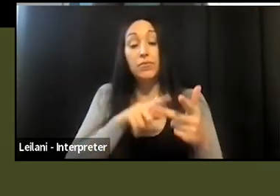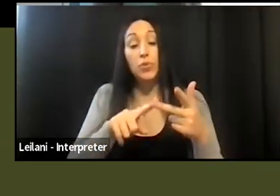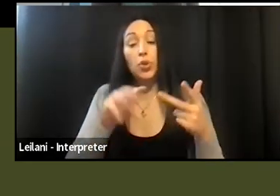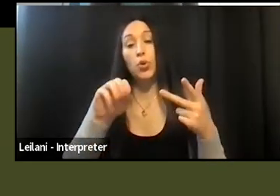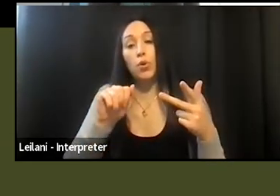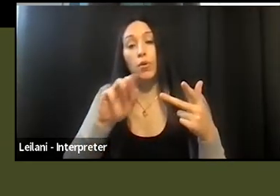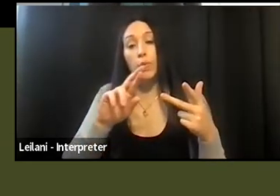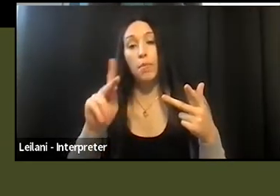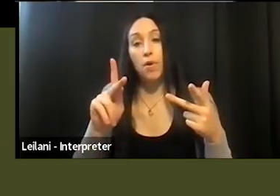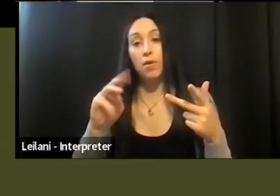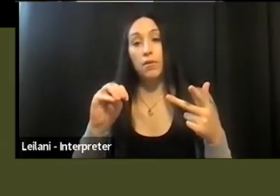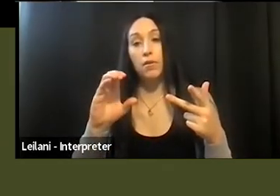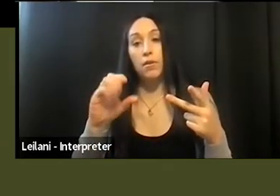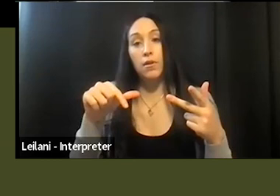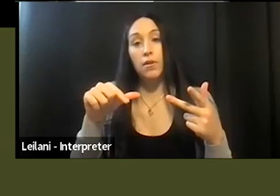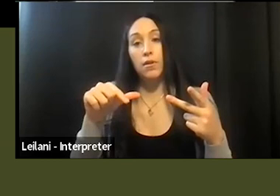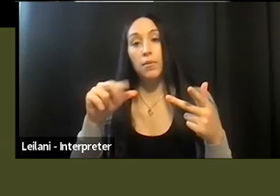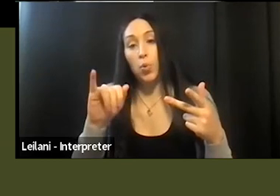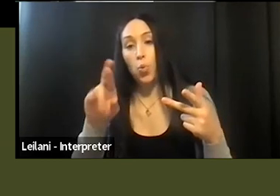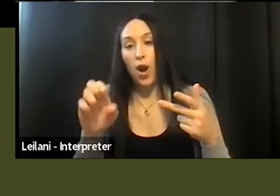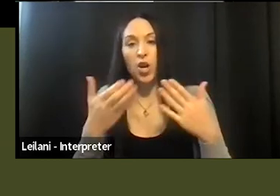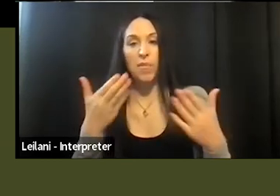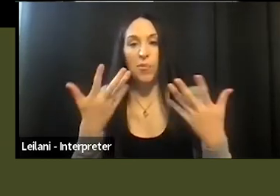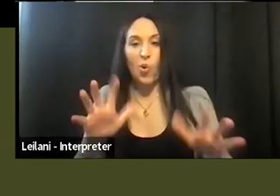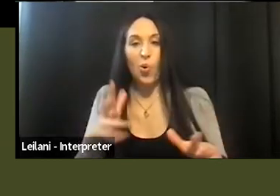who you might have seen him on the screen.